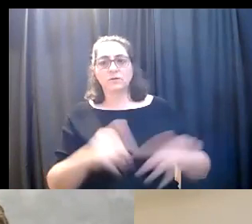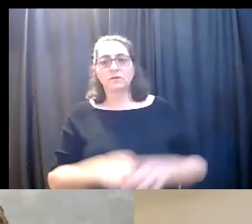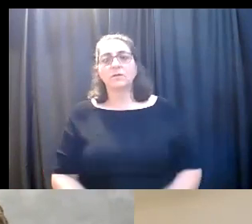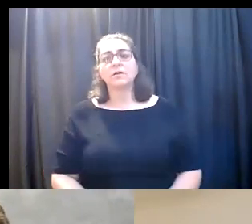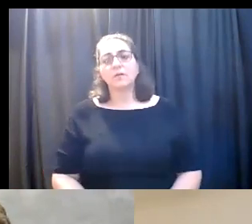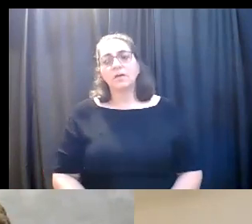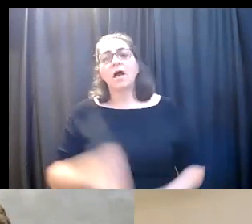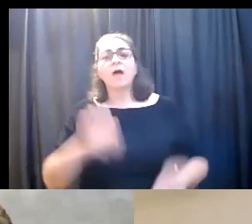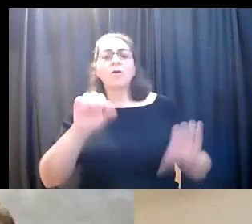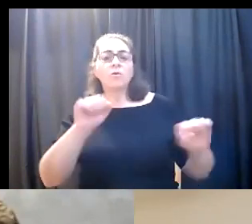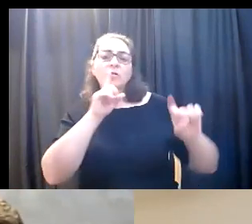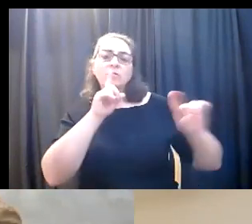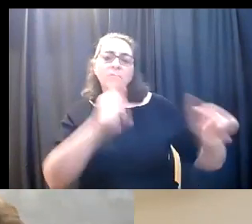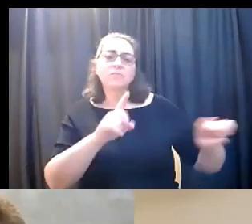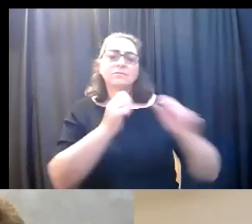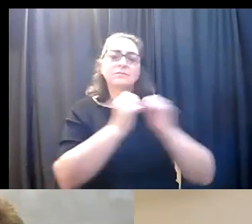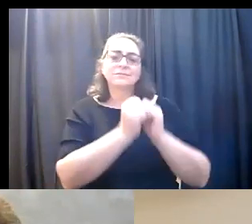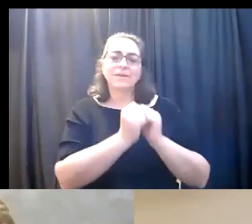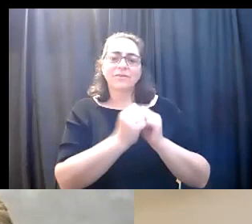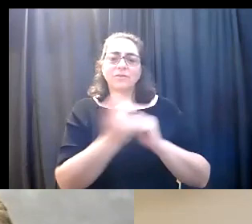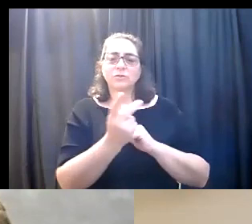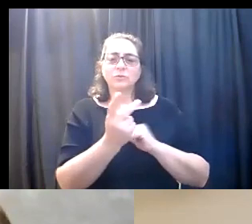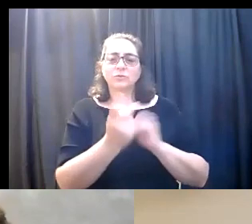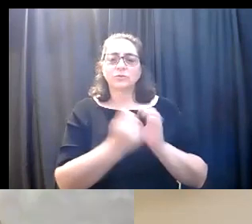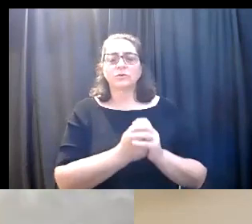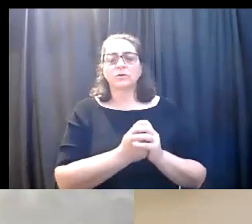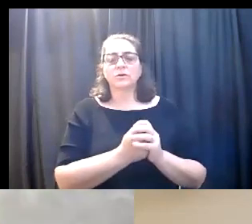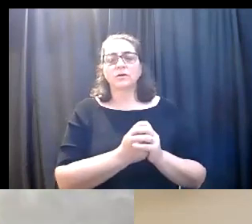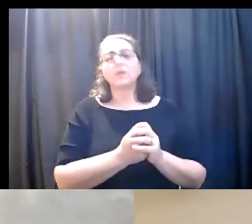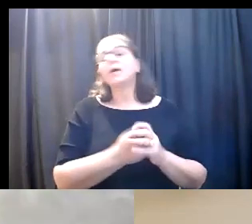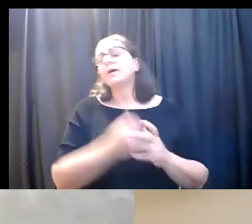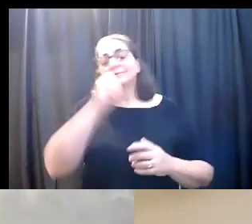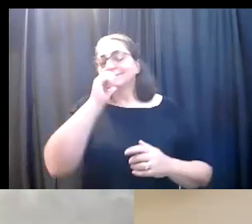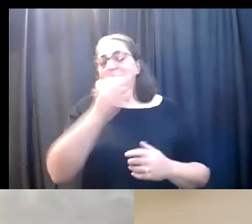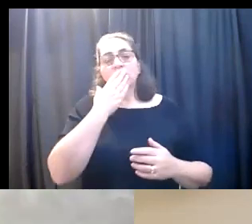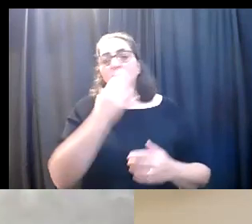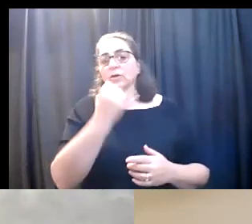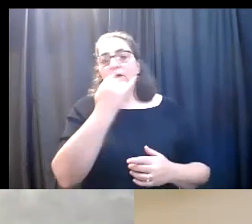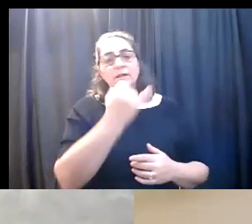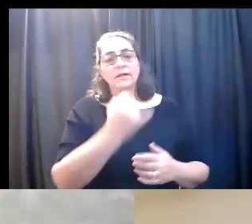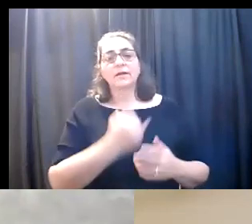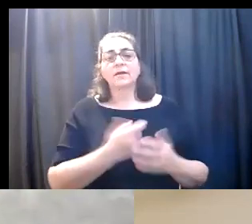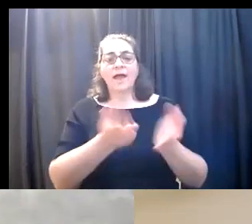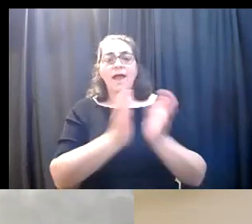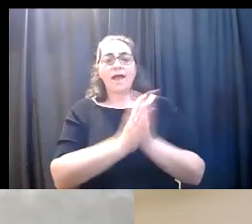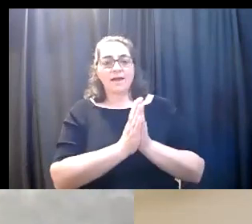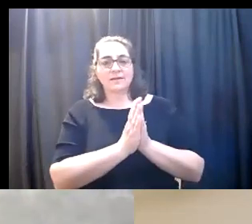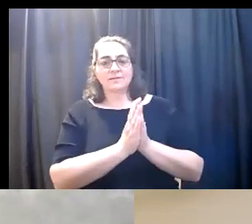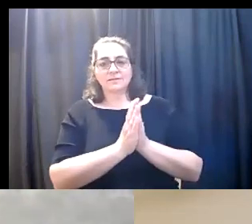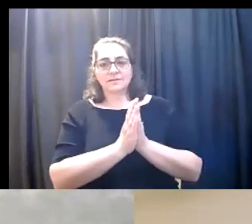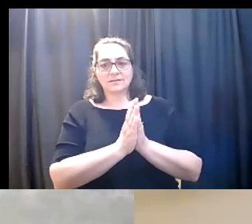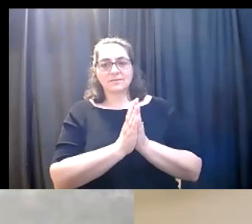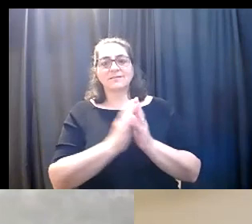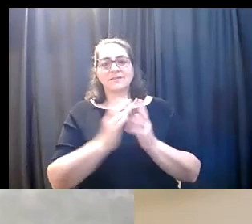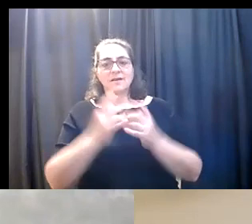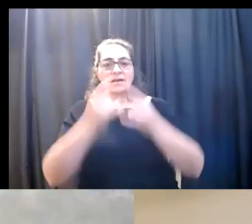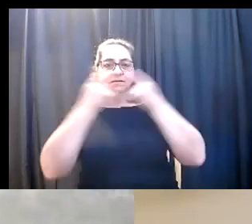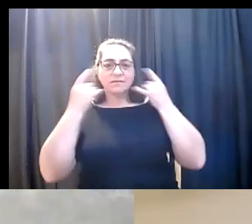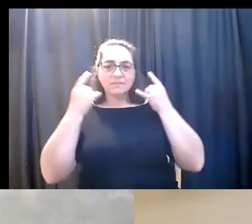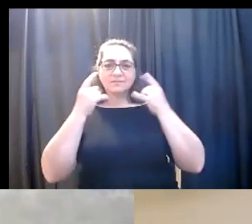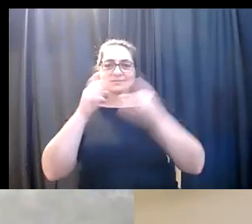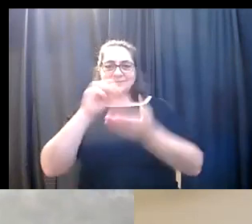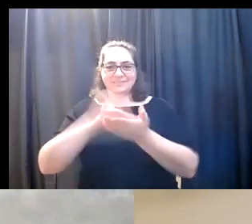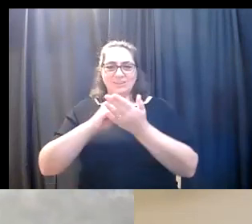and can be used. I bring my mask to every medical visit I go to, I wear it at the hospital, used it